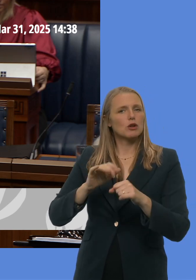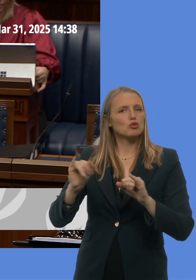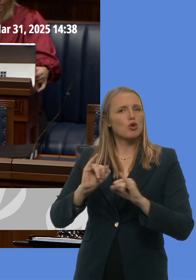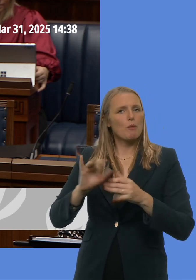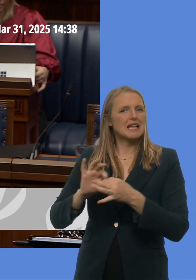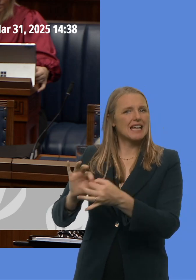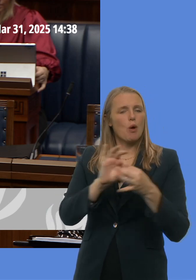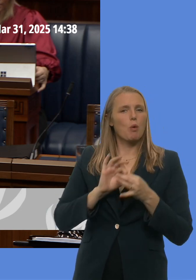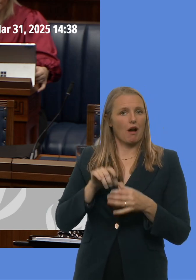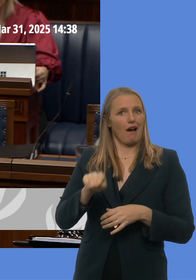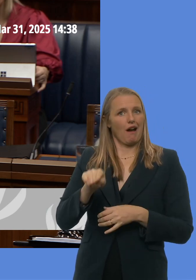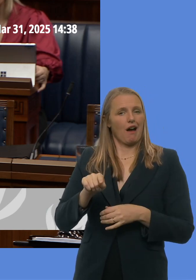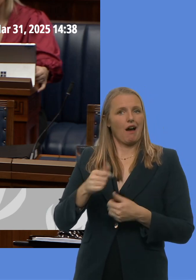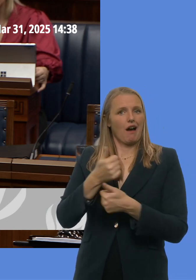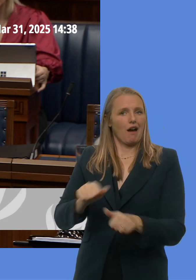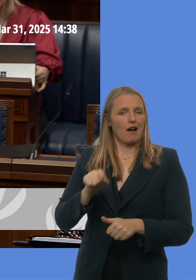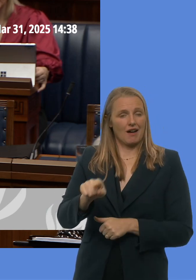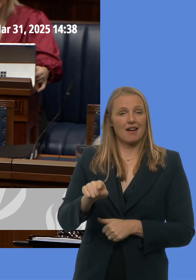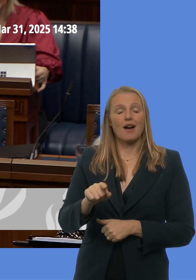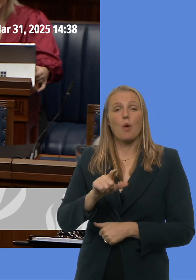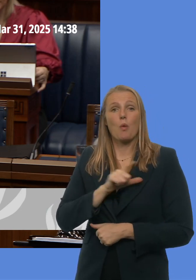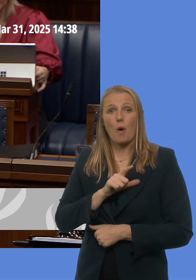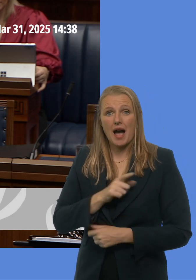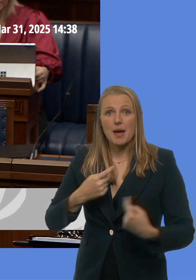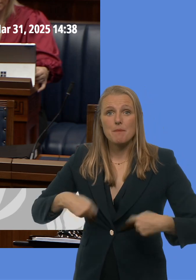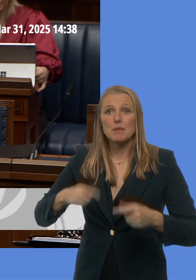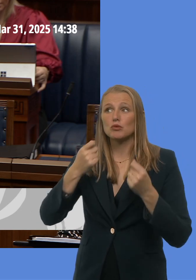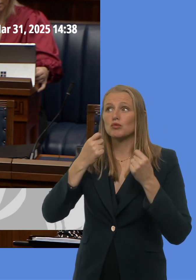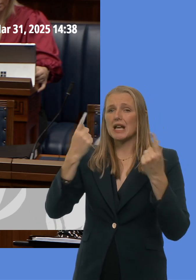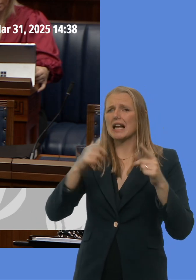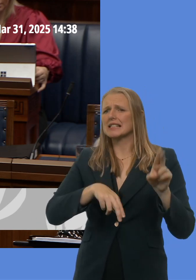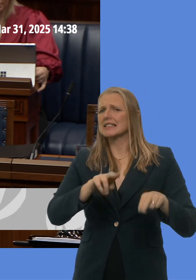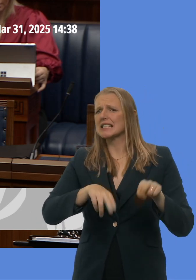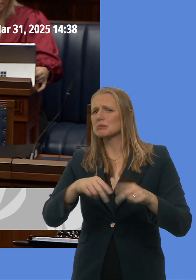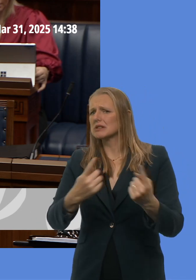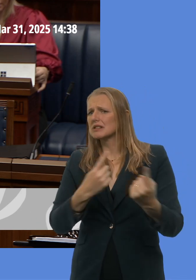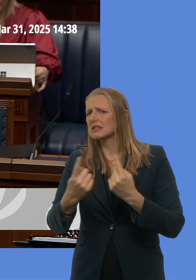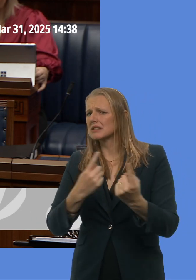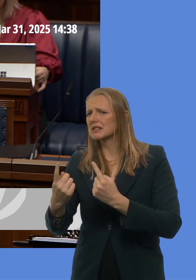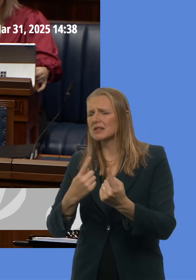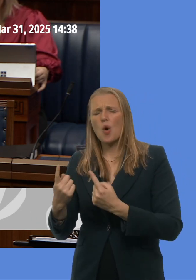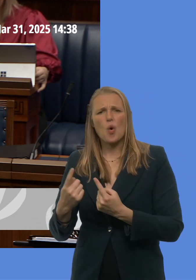Of course, that was because it was recognised as part of those assessments of people coming forward, and how great that need was.